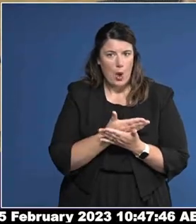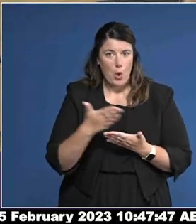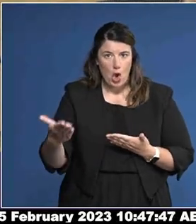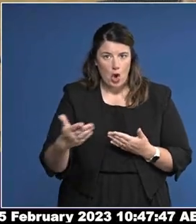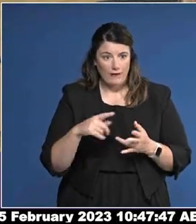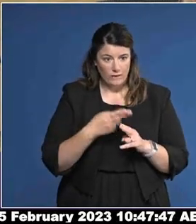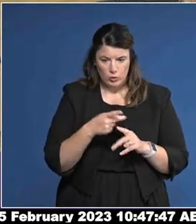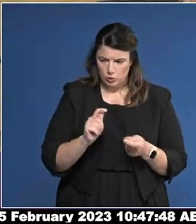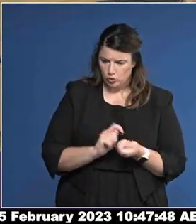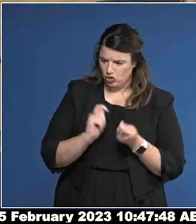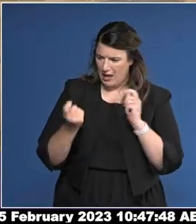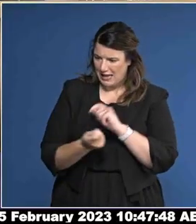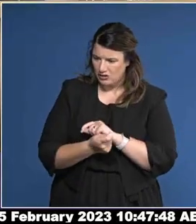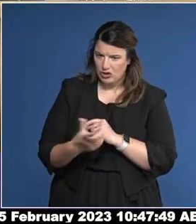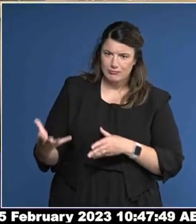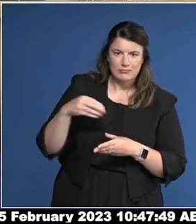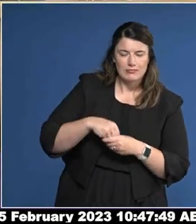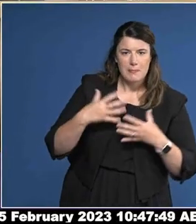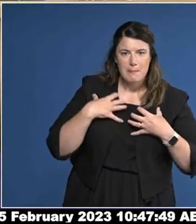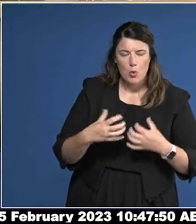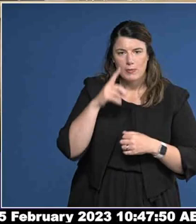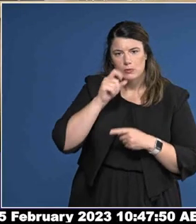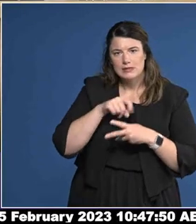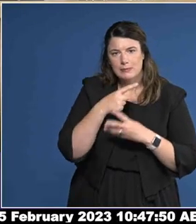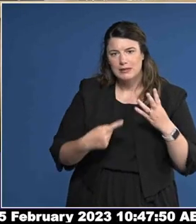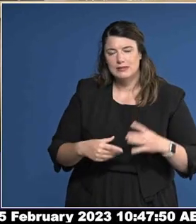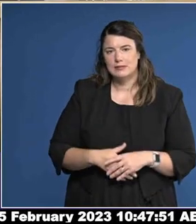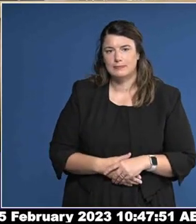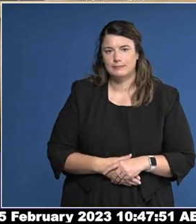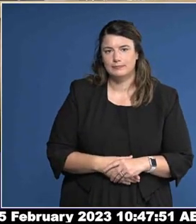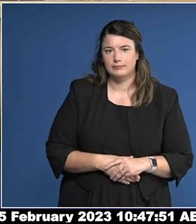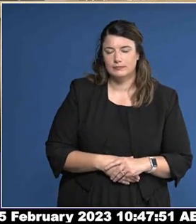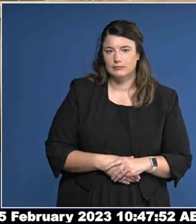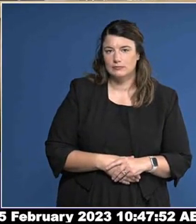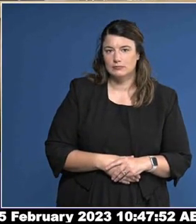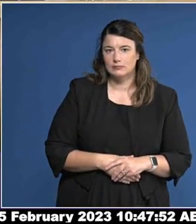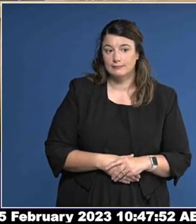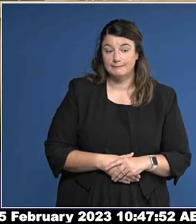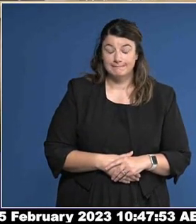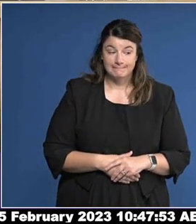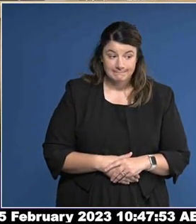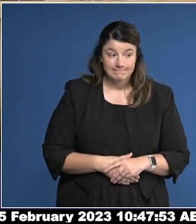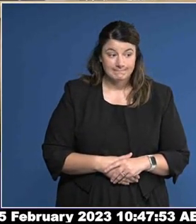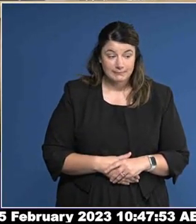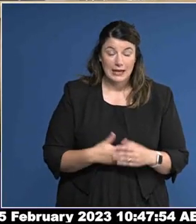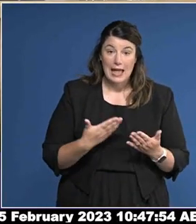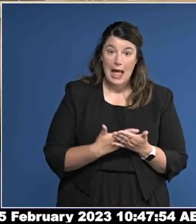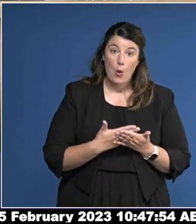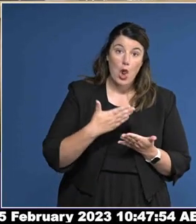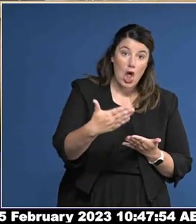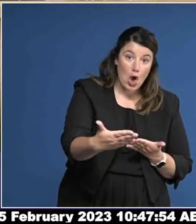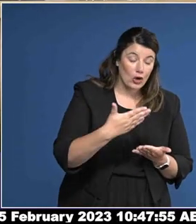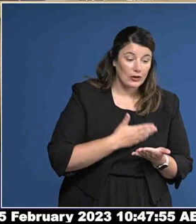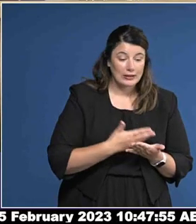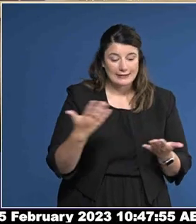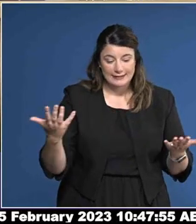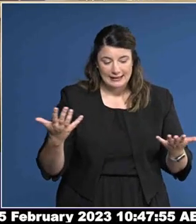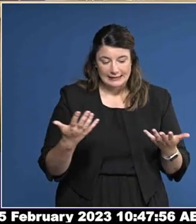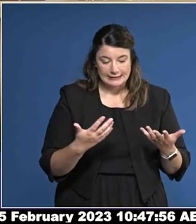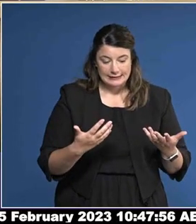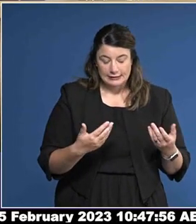How long would it take is a - I think - I think we can start